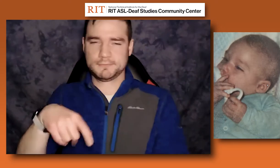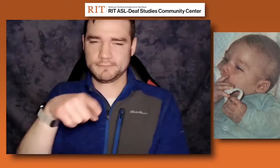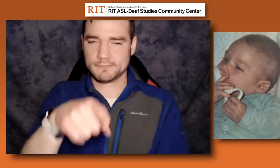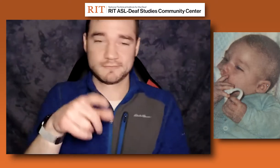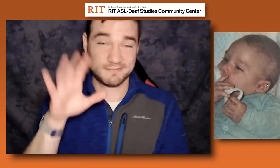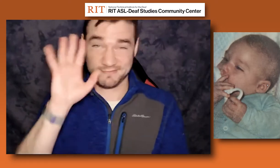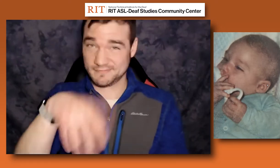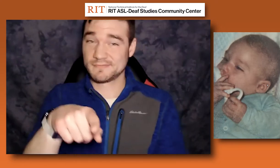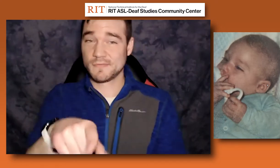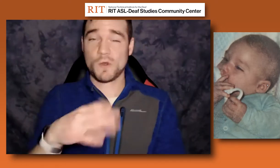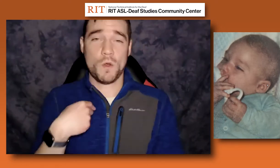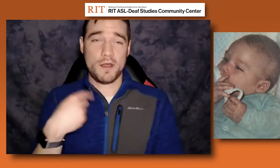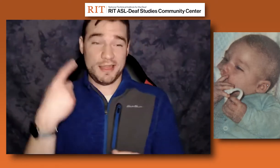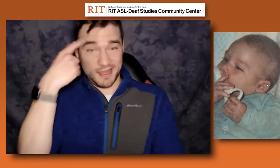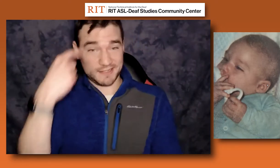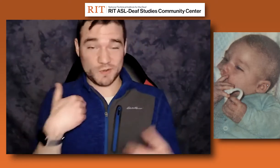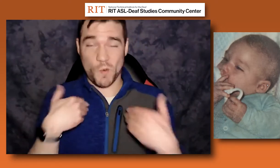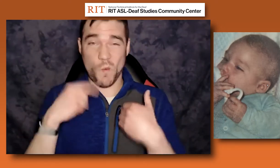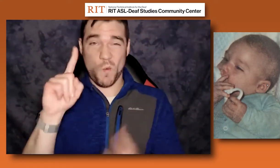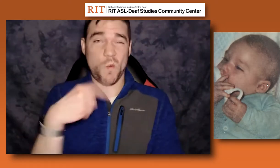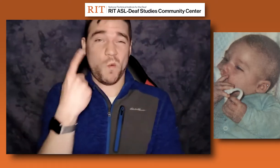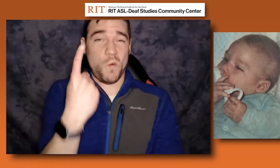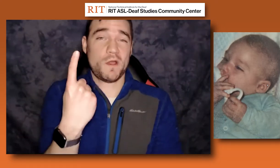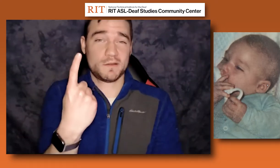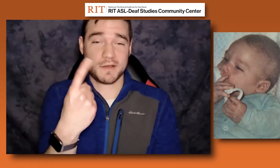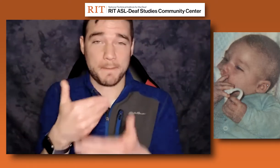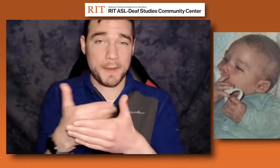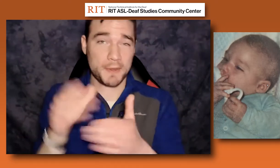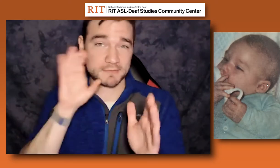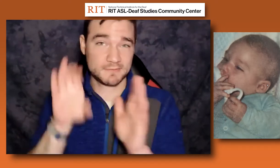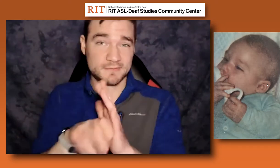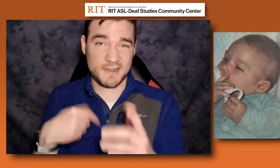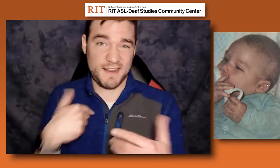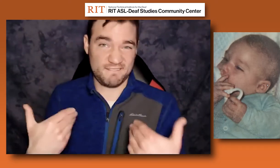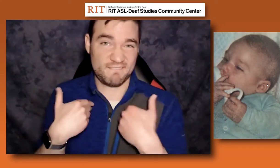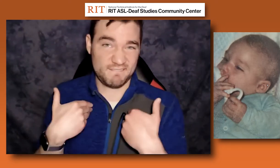I was adopted at some point before this.